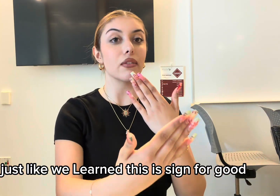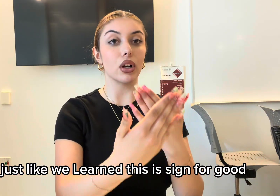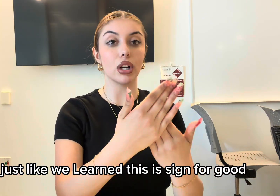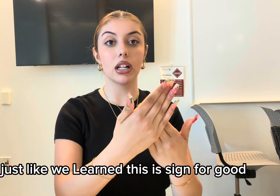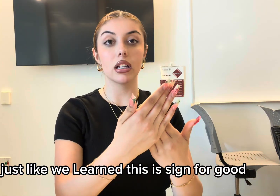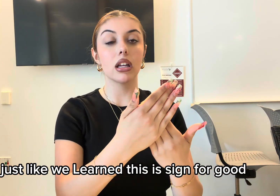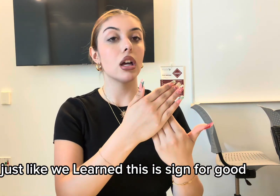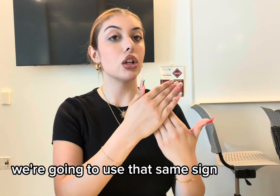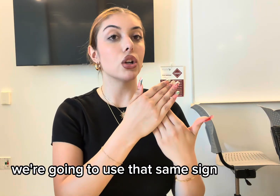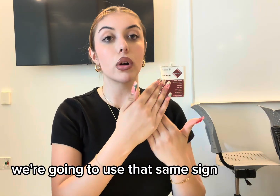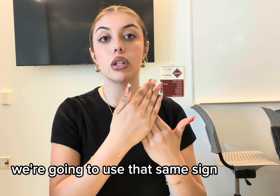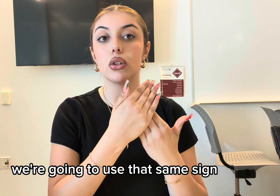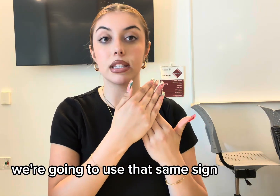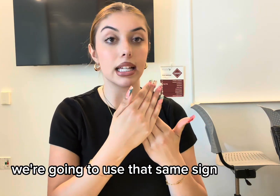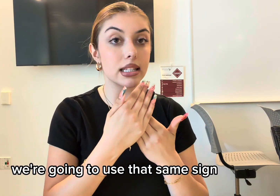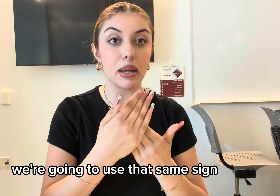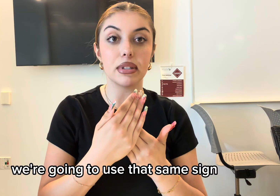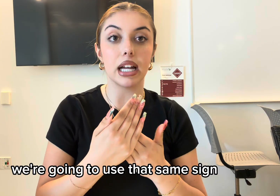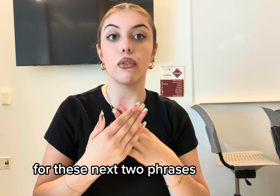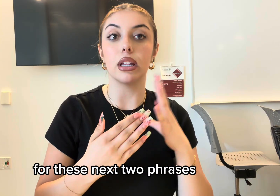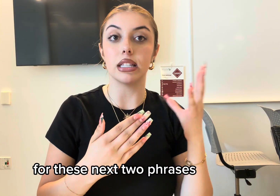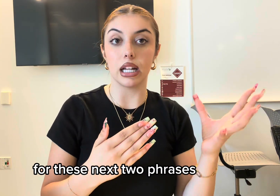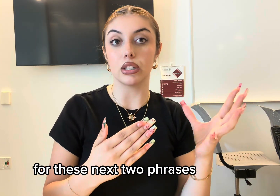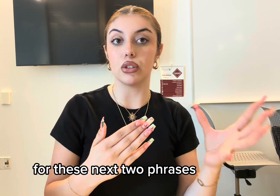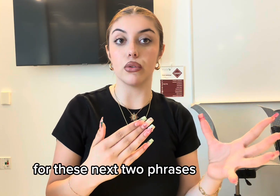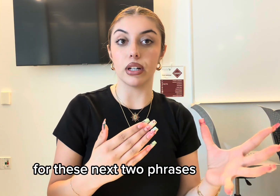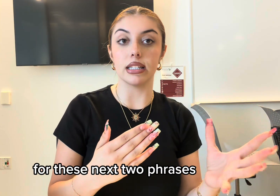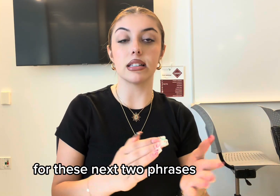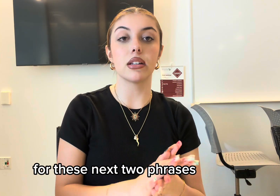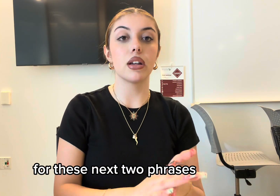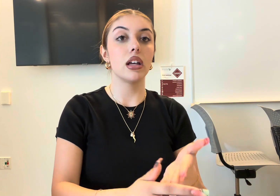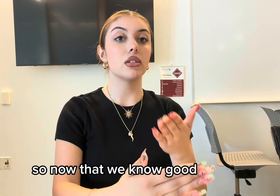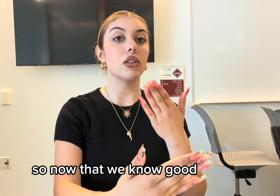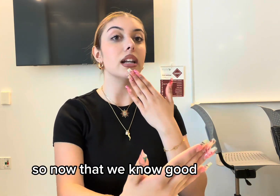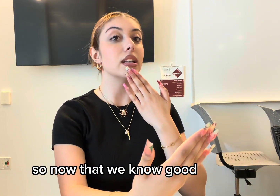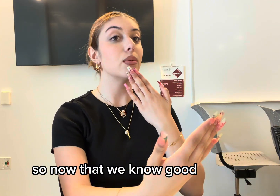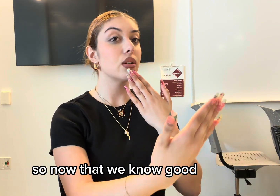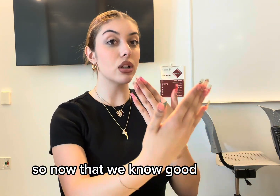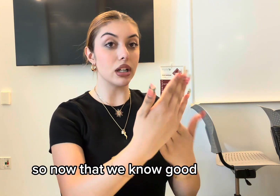sign for good. We're going to use that same sign for these next two phrases. So, now that we know